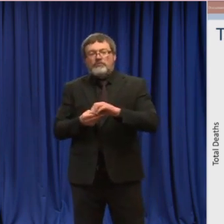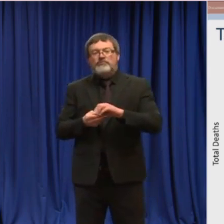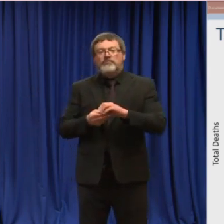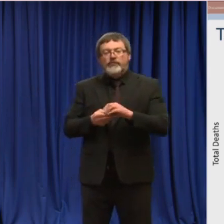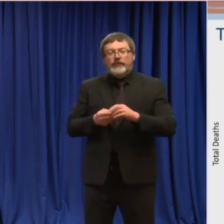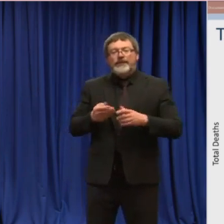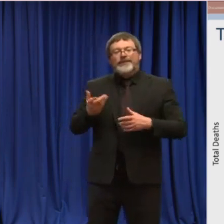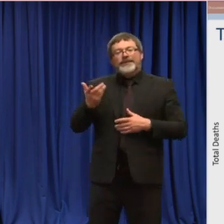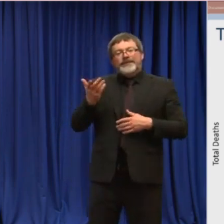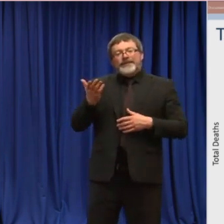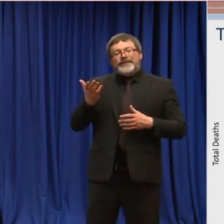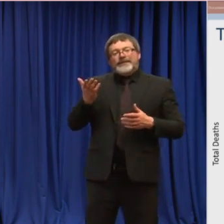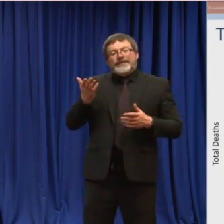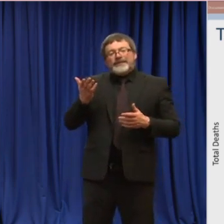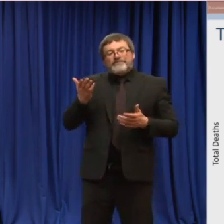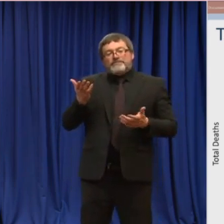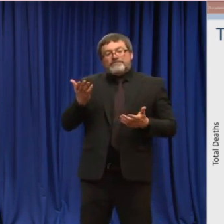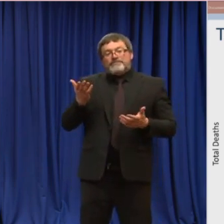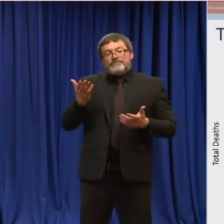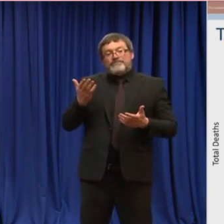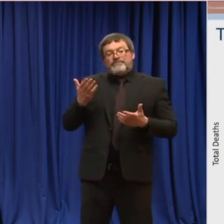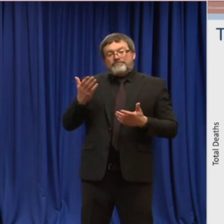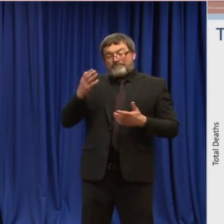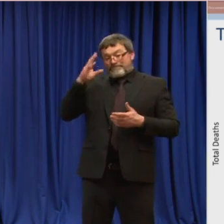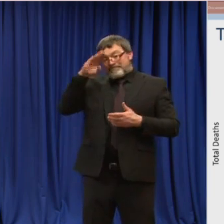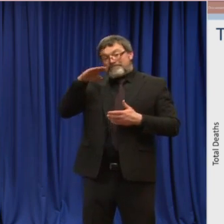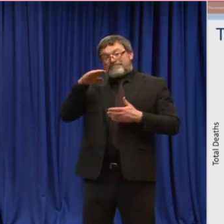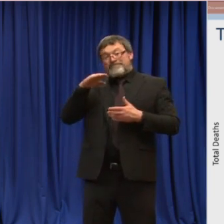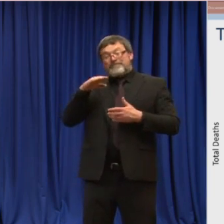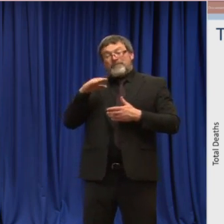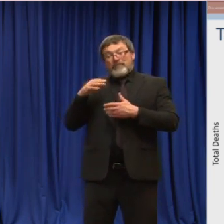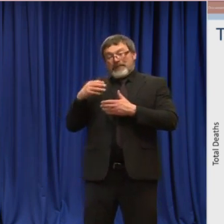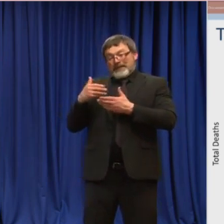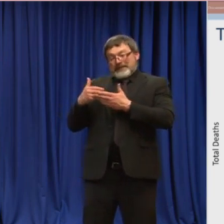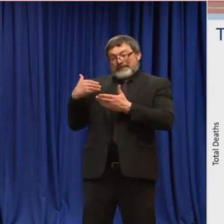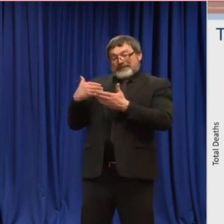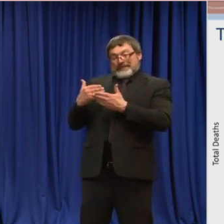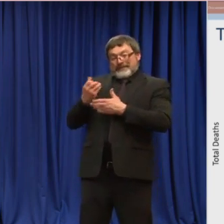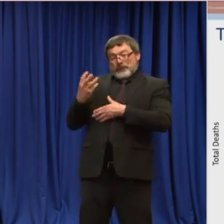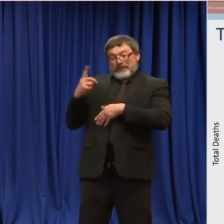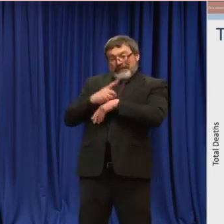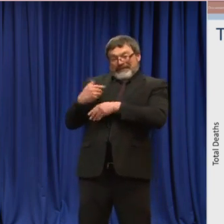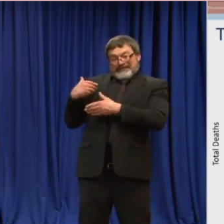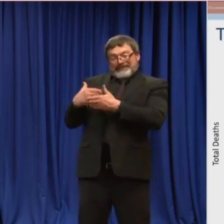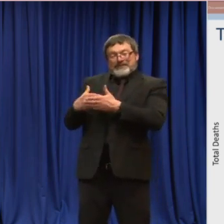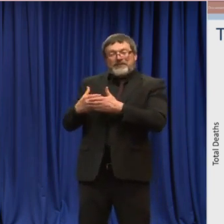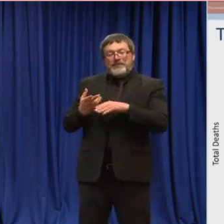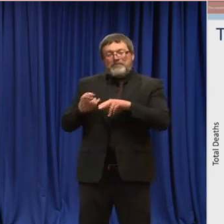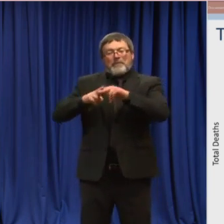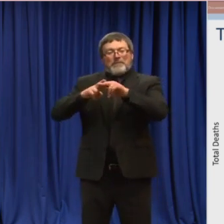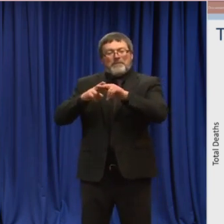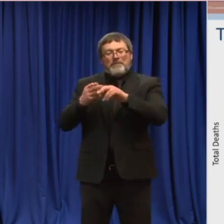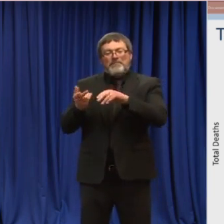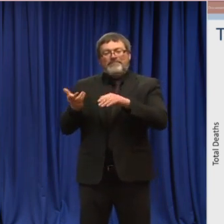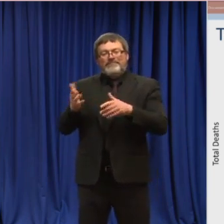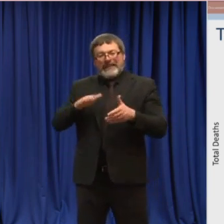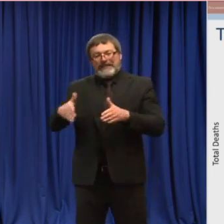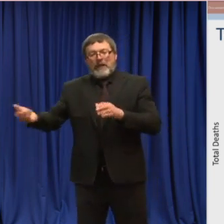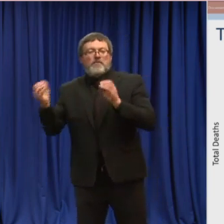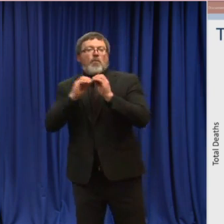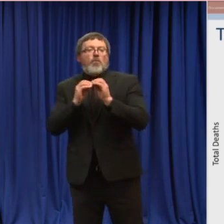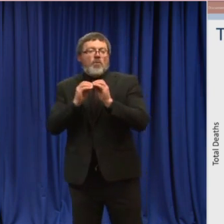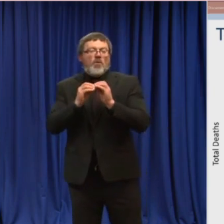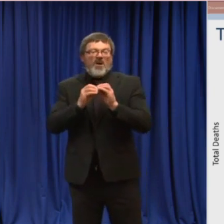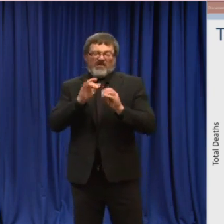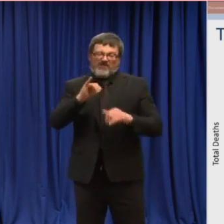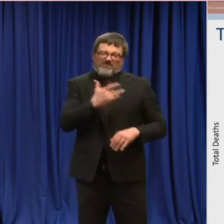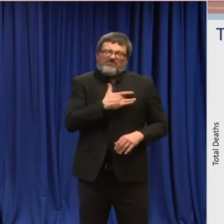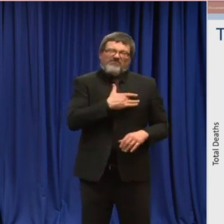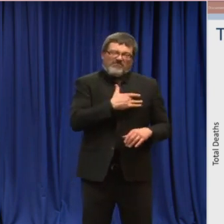SO THIS IS CERTAINLY A CONCERNING TREND THAT WE’RE FOLLOWING CLOSELY THE LAST FEW DAYS, ESPECIALLY THERE HAVE BEEN AN INCREASING NUMBER OF DEATHS FROM COVID-19 IN NEW HAMPSHIRE,